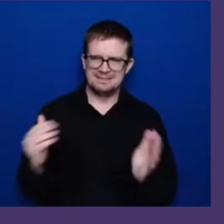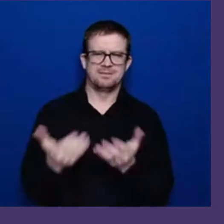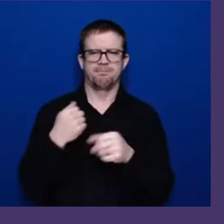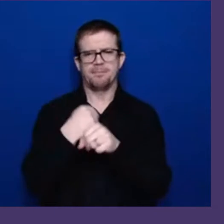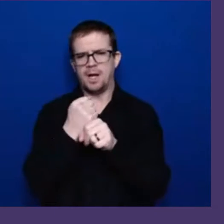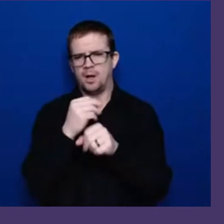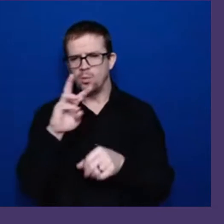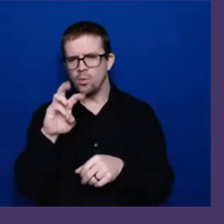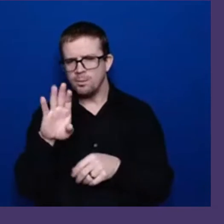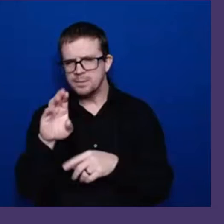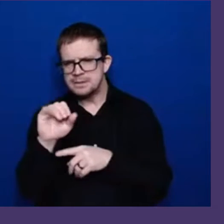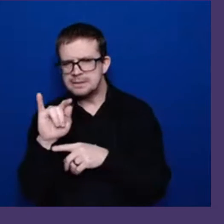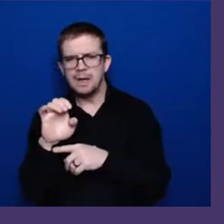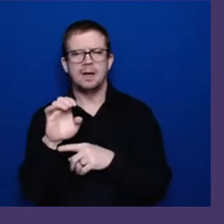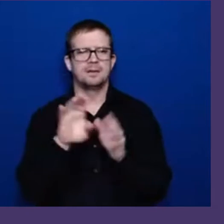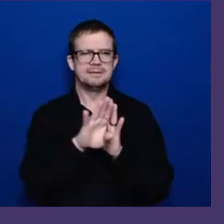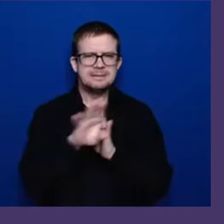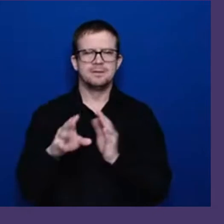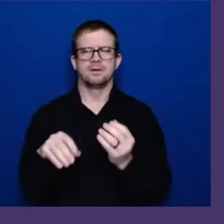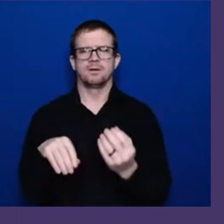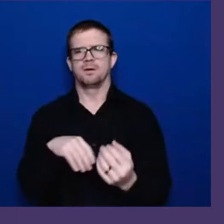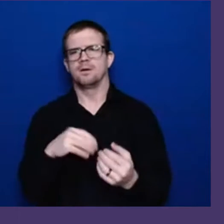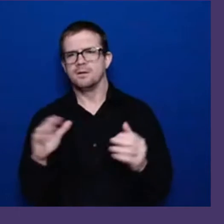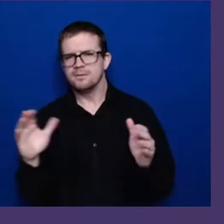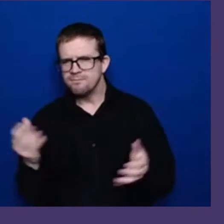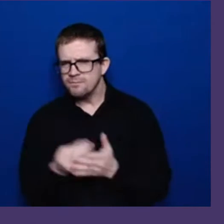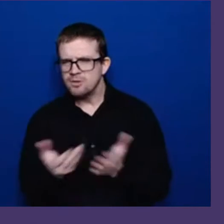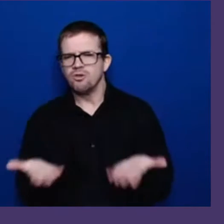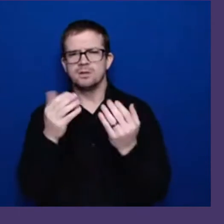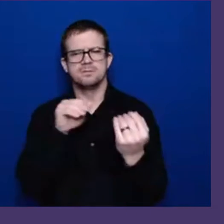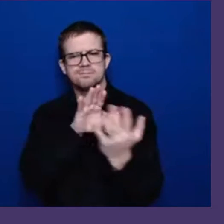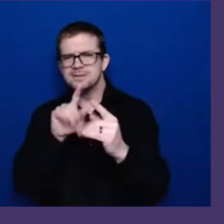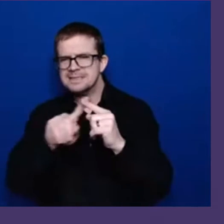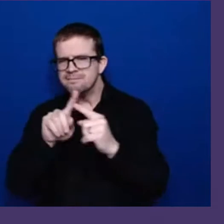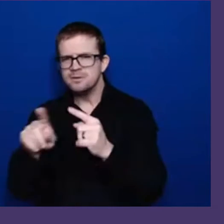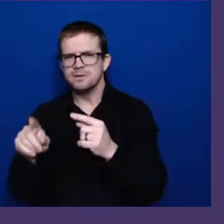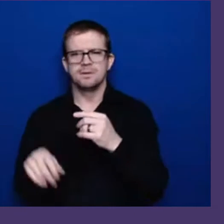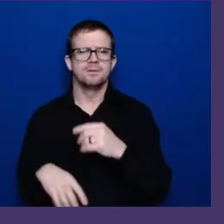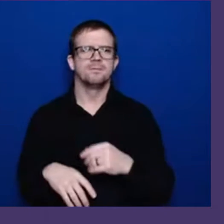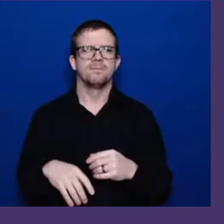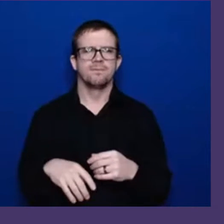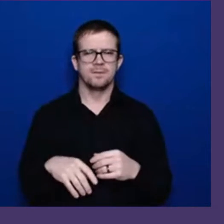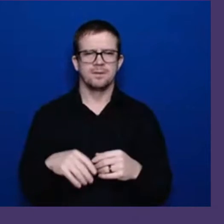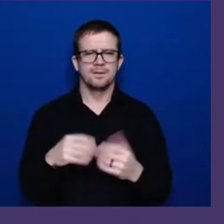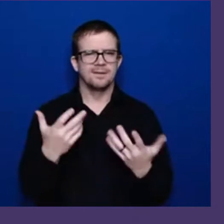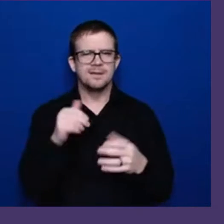carry the load of if you have small staff, how artificial intelligence, things like